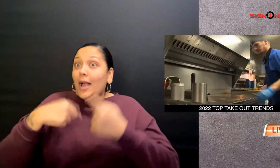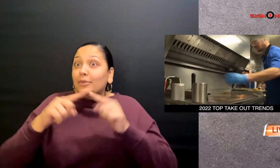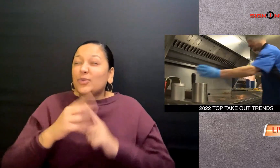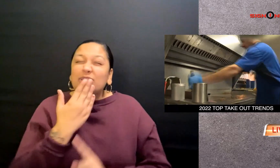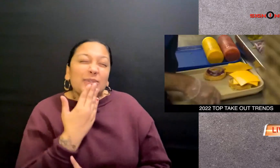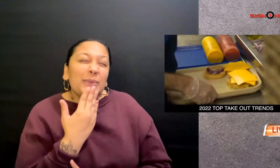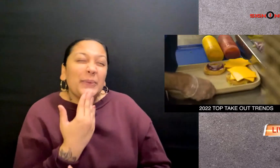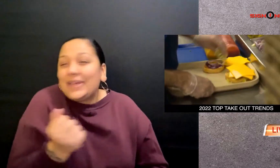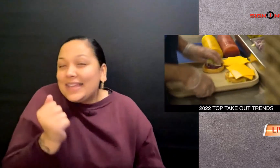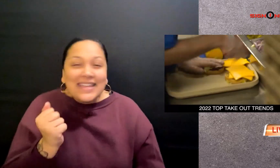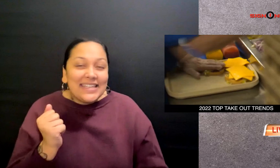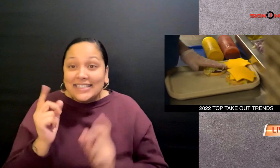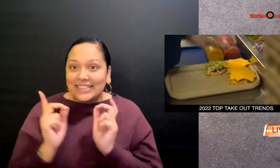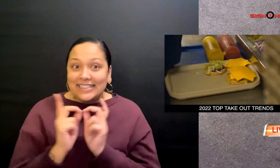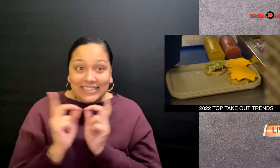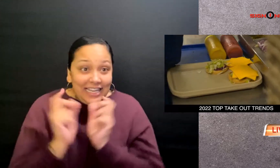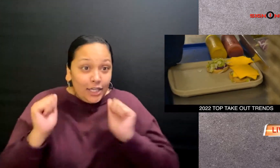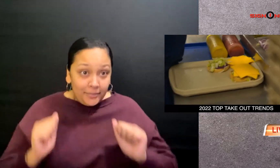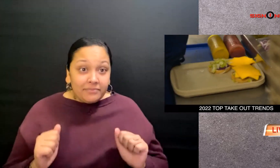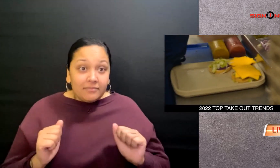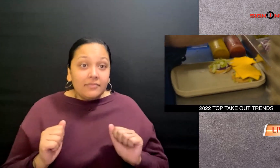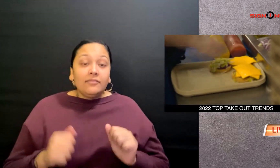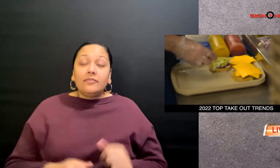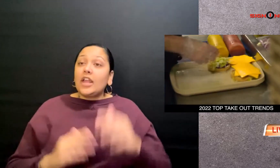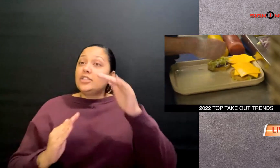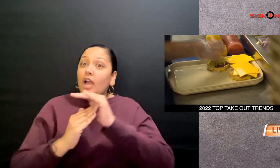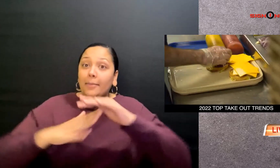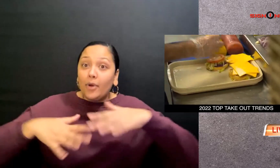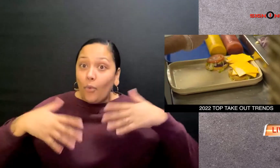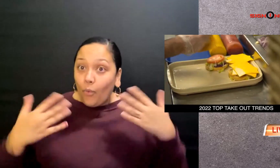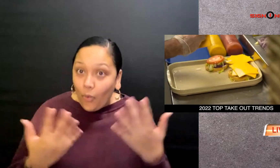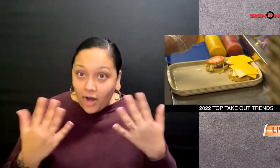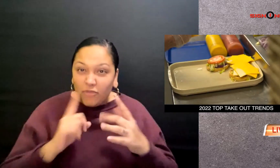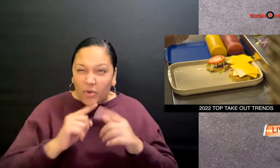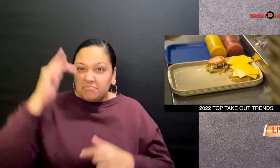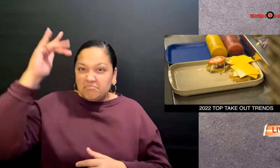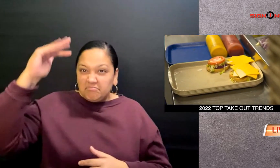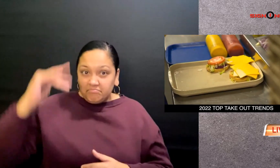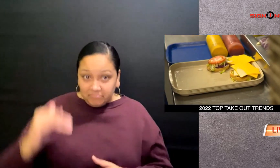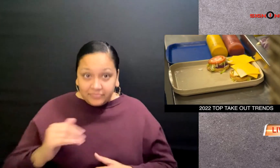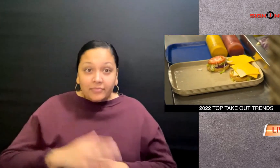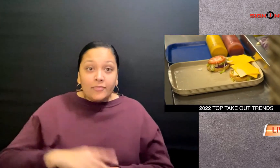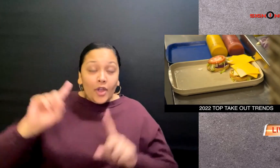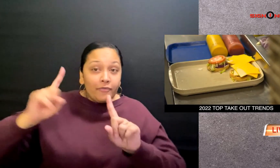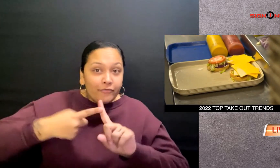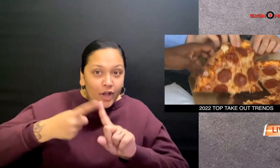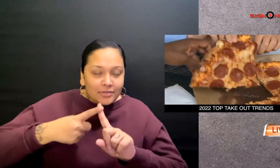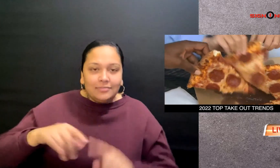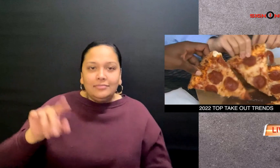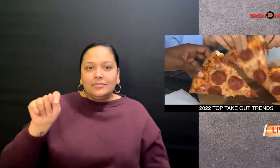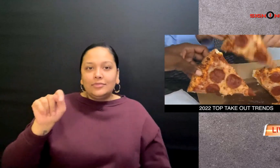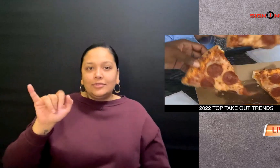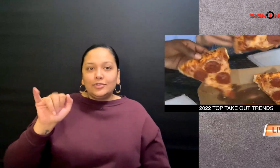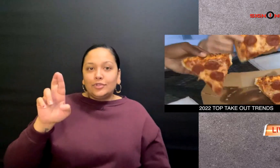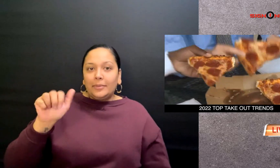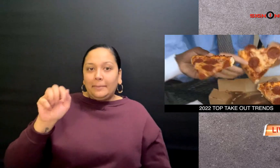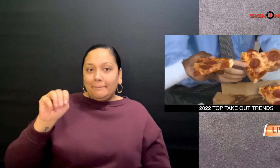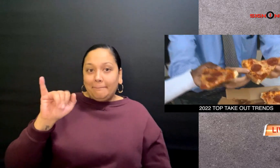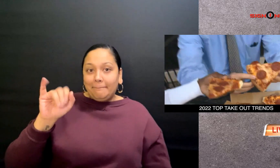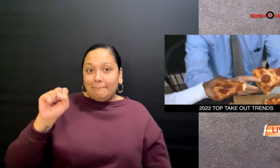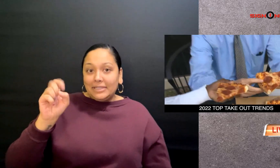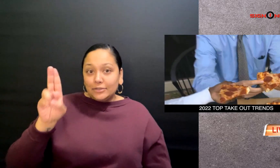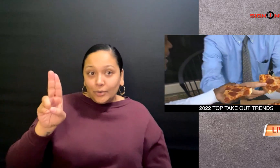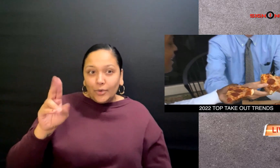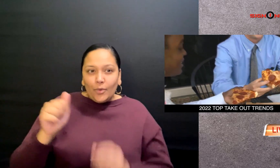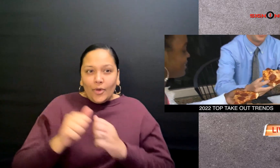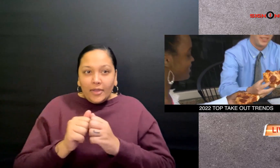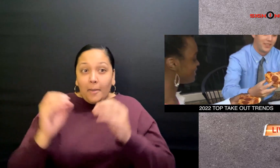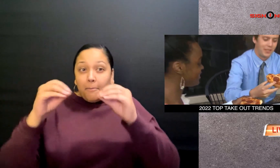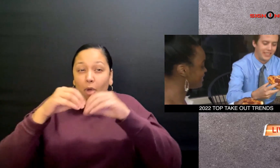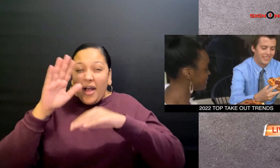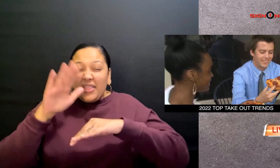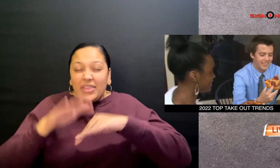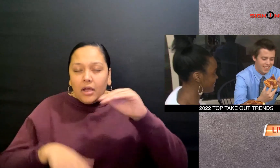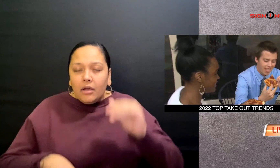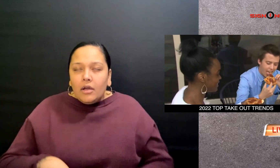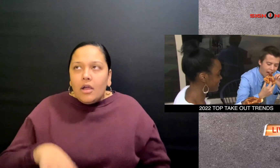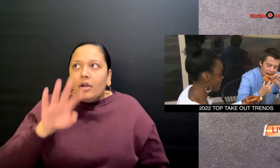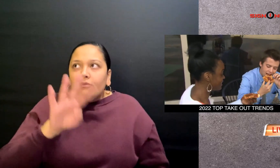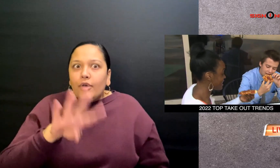when it came to dessert the top orders were number one tiramisu with more than 44,000 orders